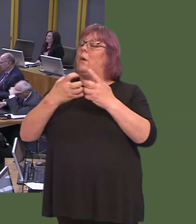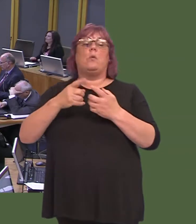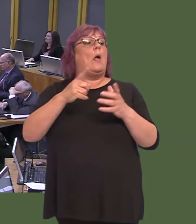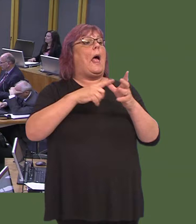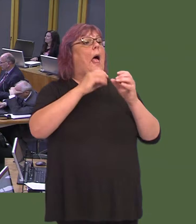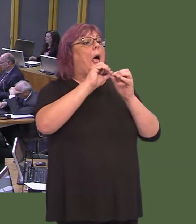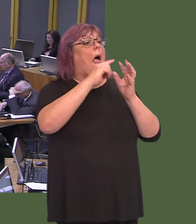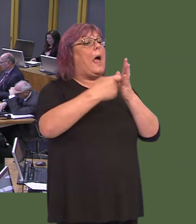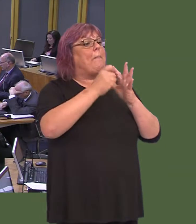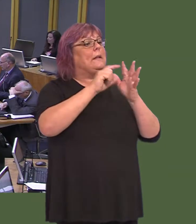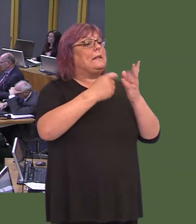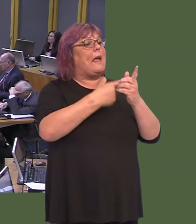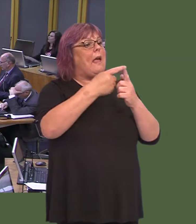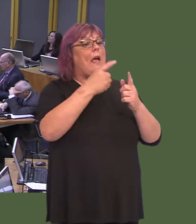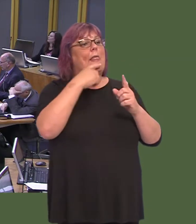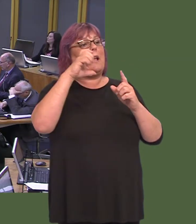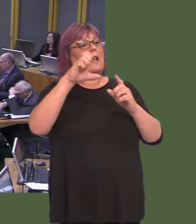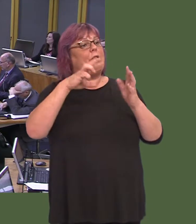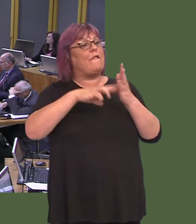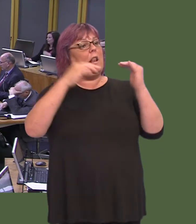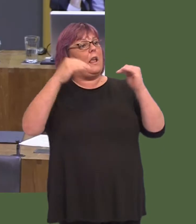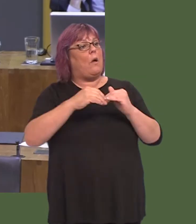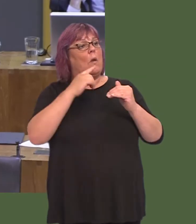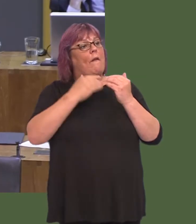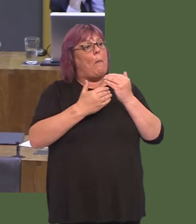Valley will benefit from an increase to four services per hour in 2022.